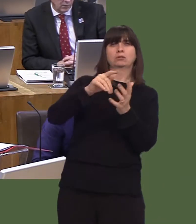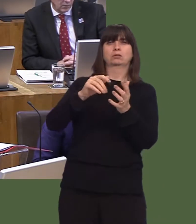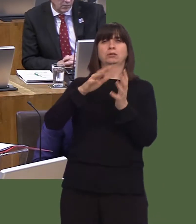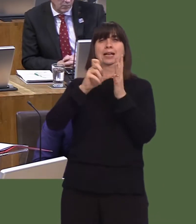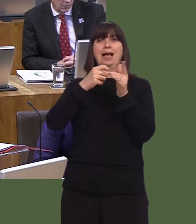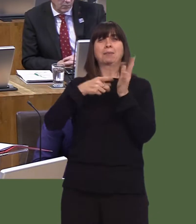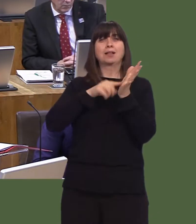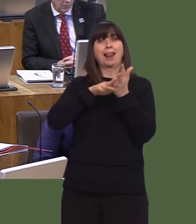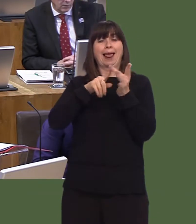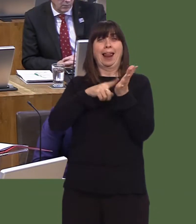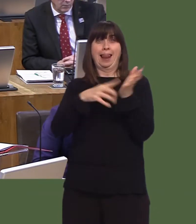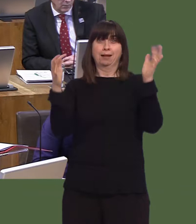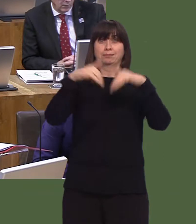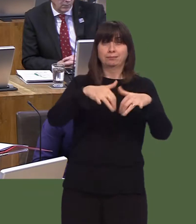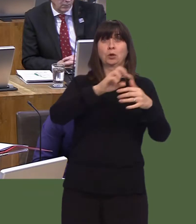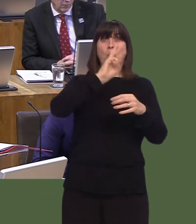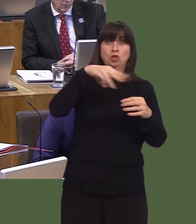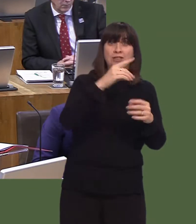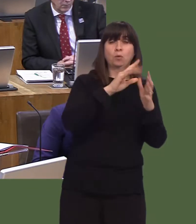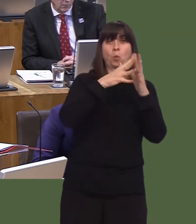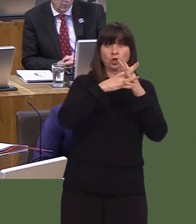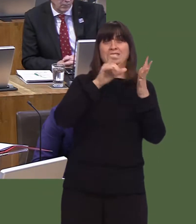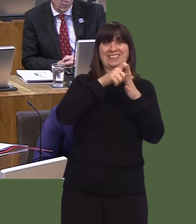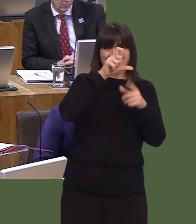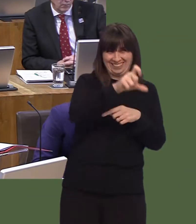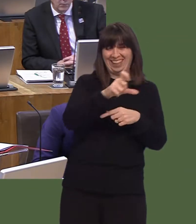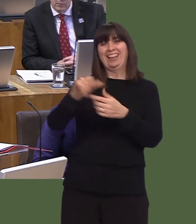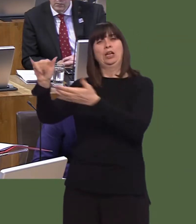We always host events in New York; there's a new Welsh society in New York made up of